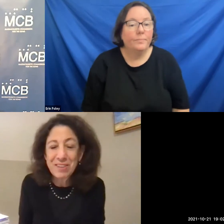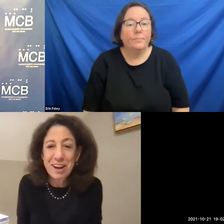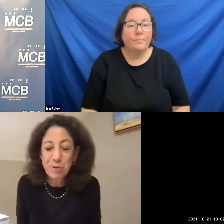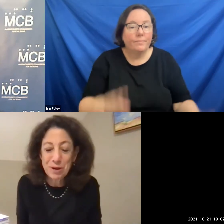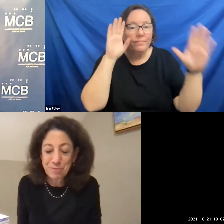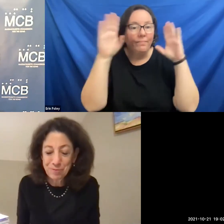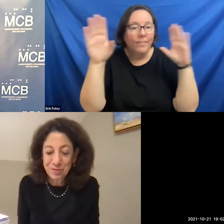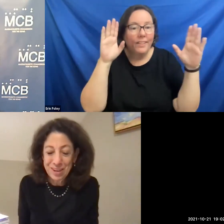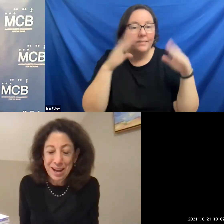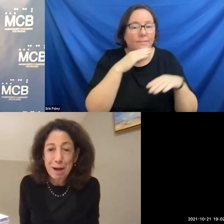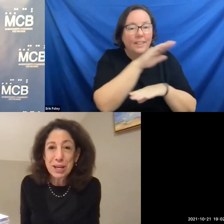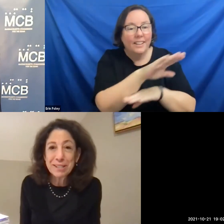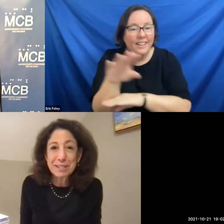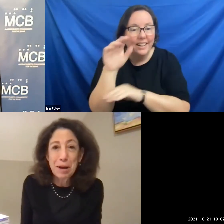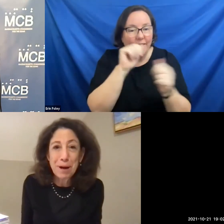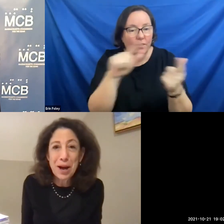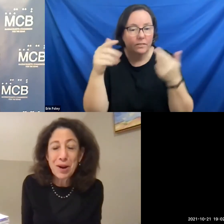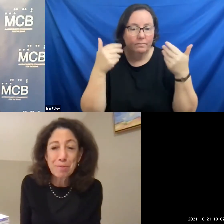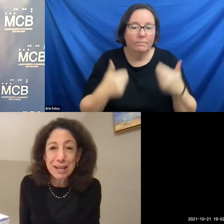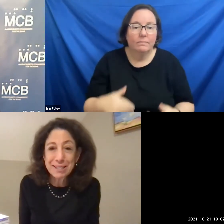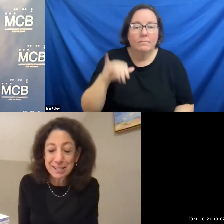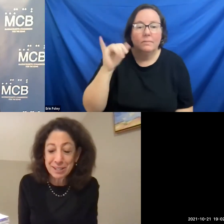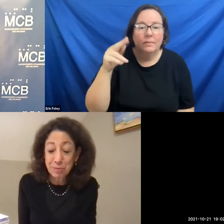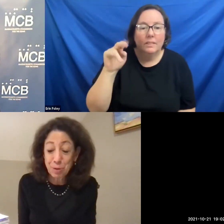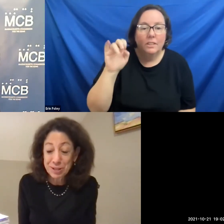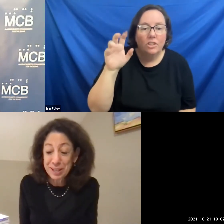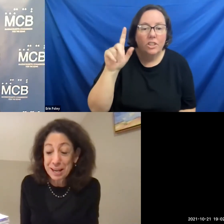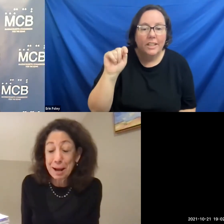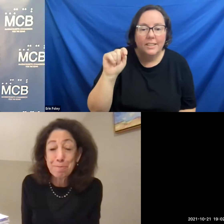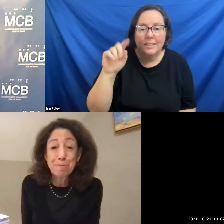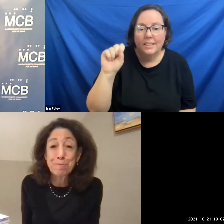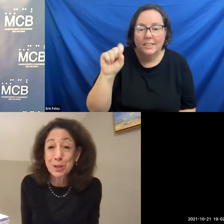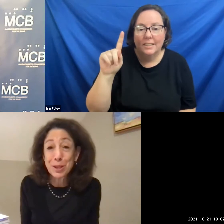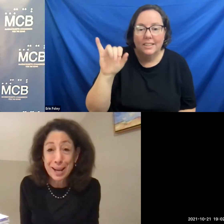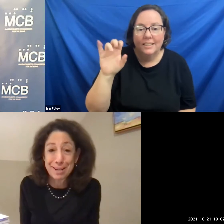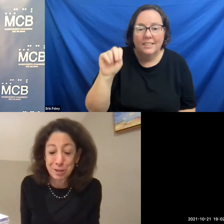Good evening, everyone. I'm Janet Steinmayer, I'm Lesley's President and I'm delighted to